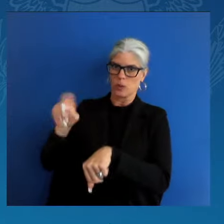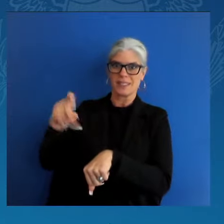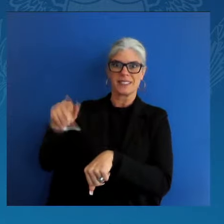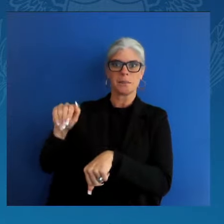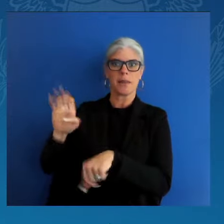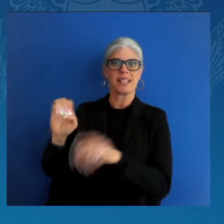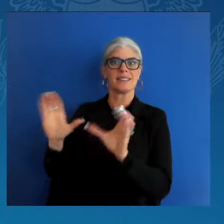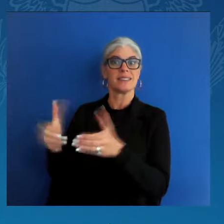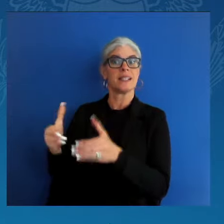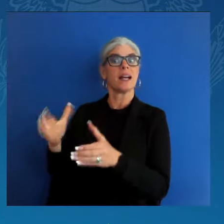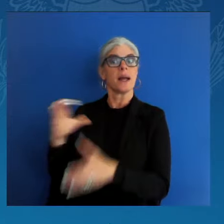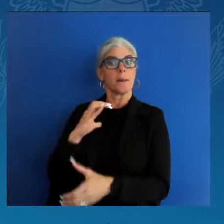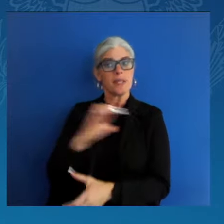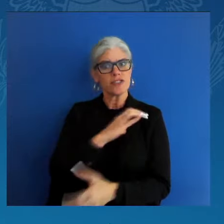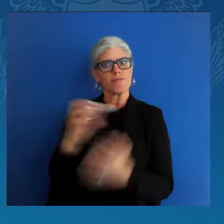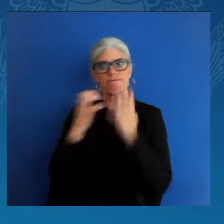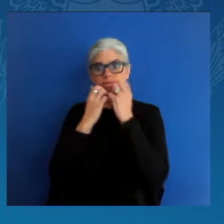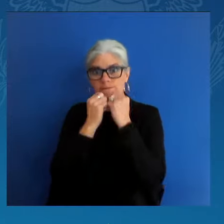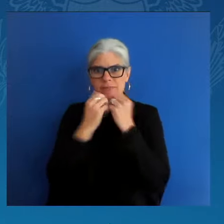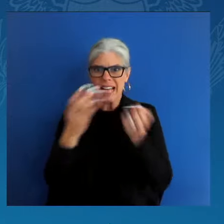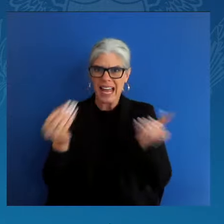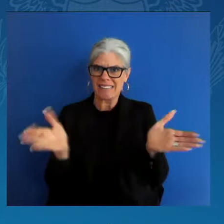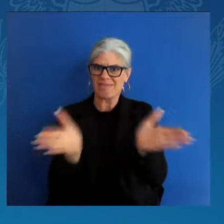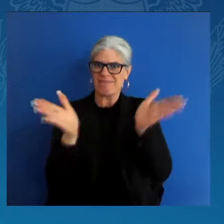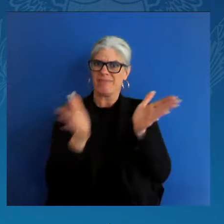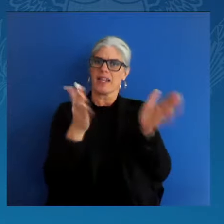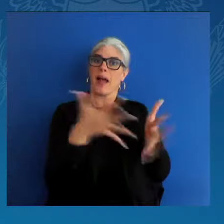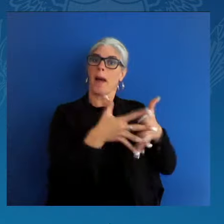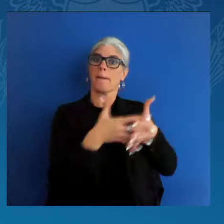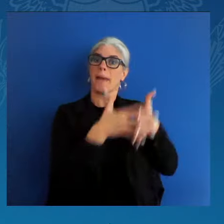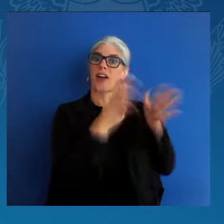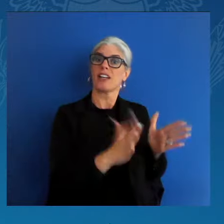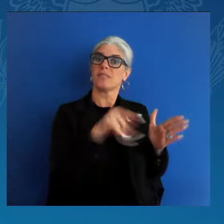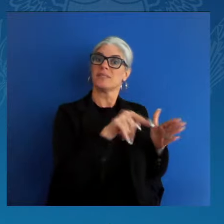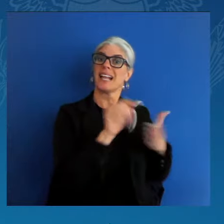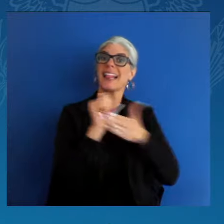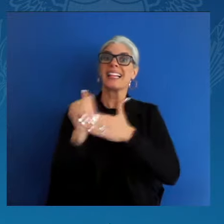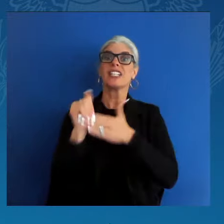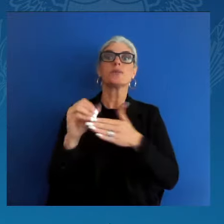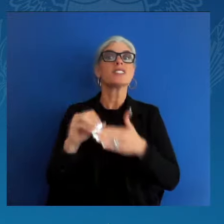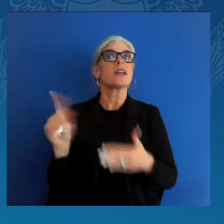For generations, our nation has led the world in the exploration and use of space.